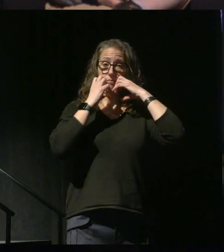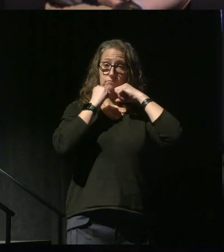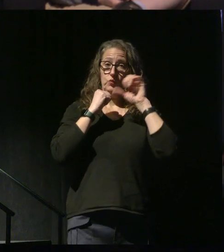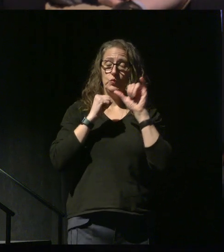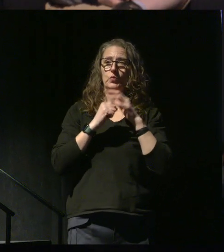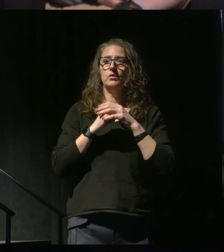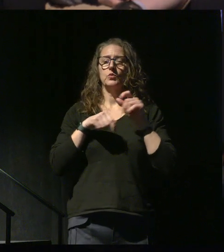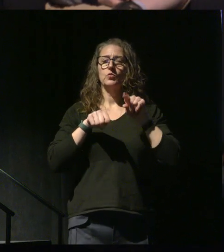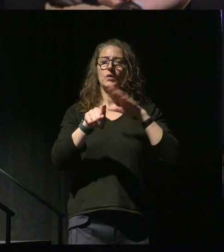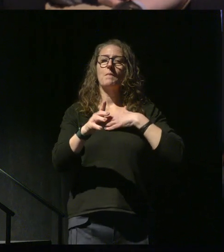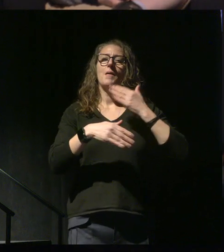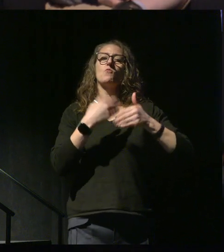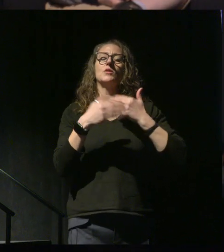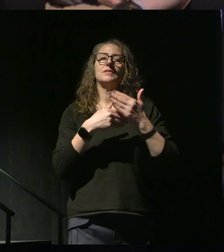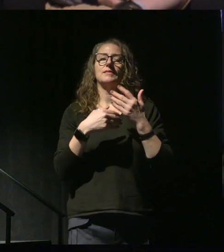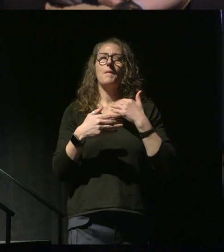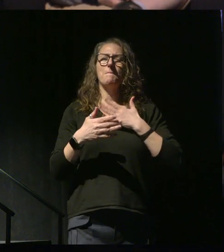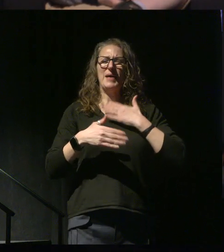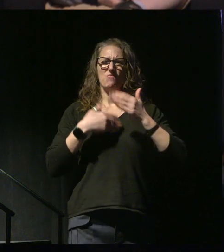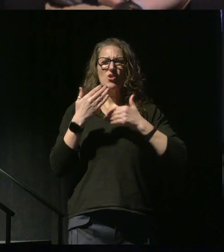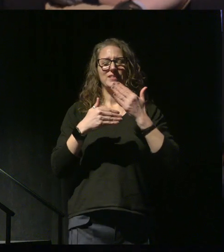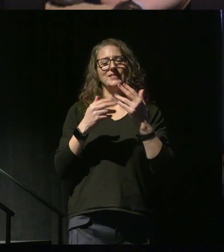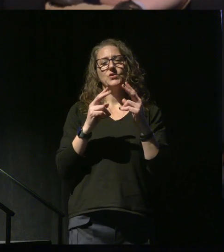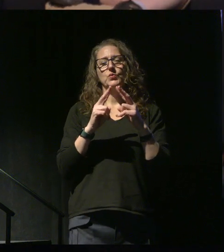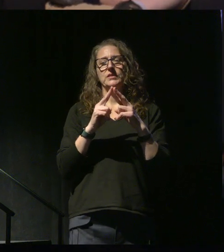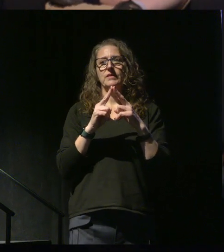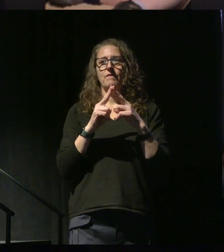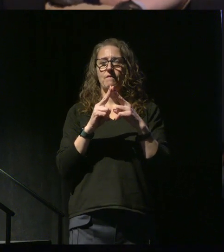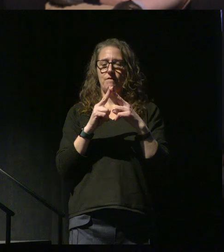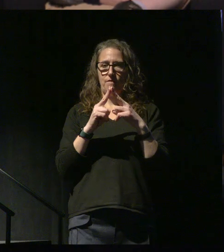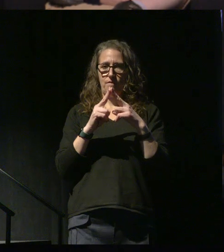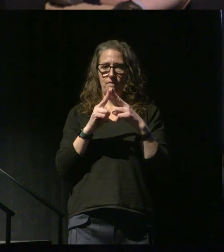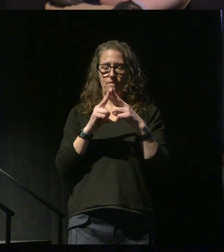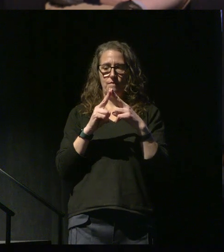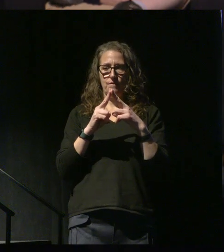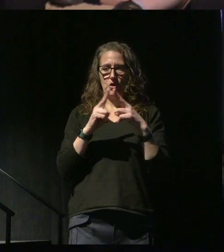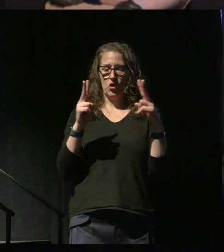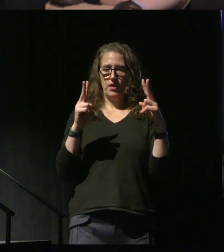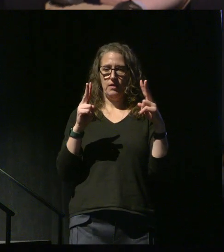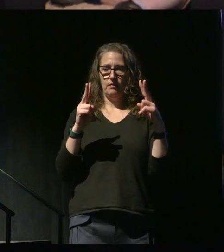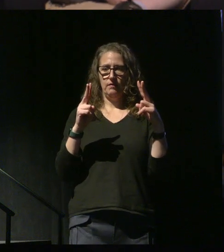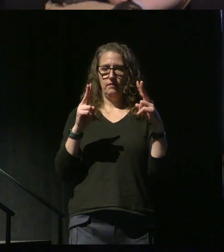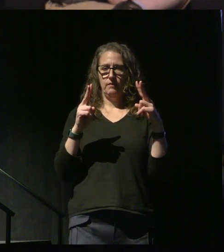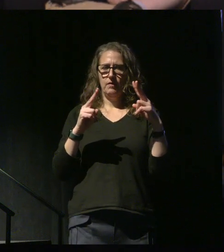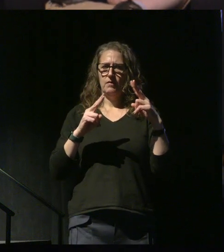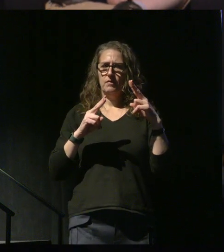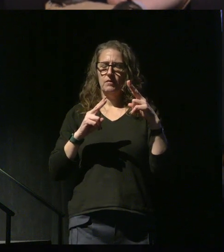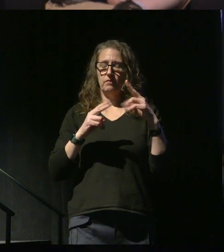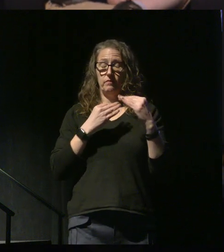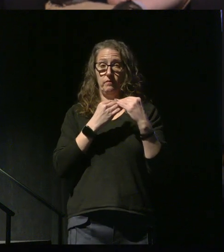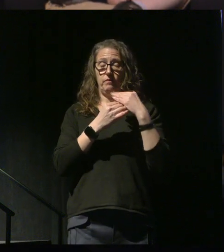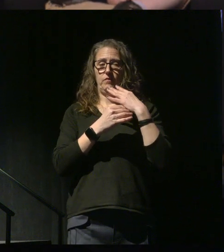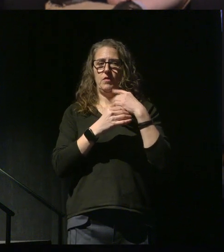was extremely caring. You know, like Elda. I mean, the thing about Elda as an editor,